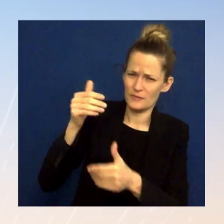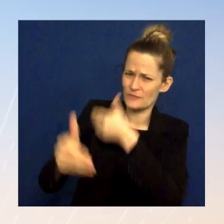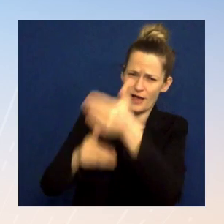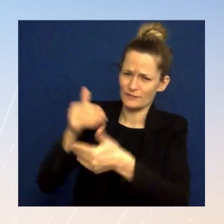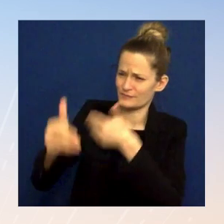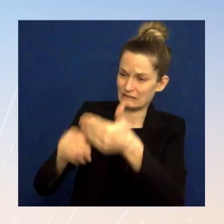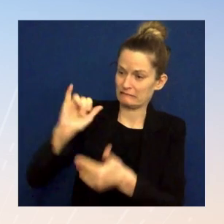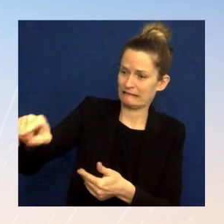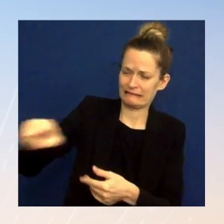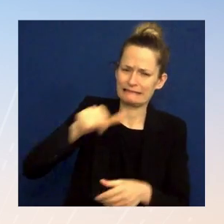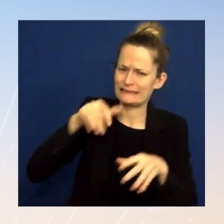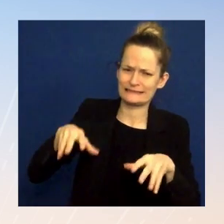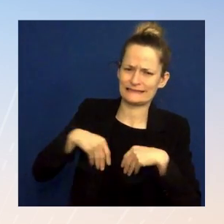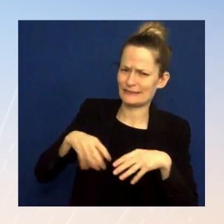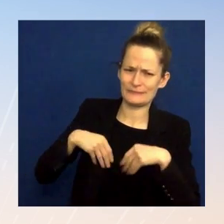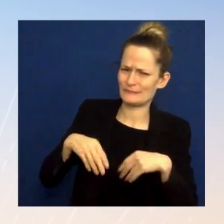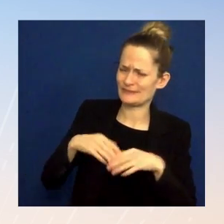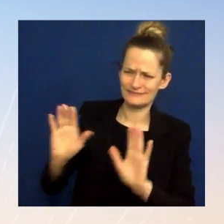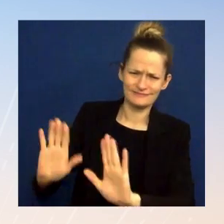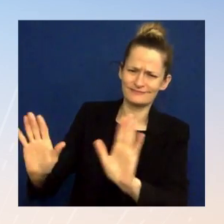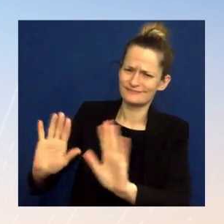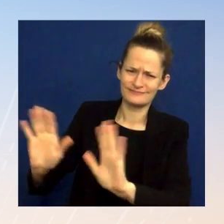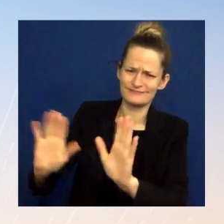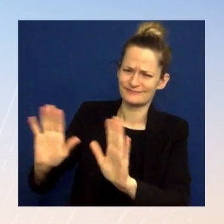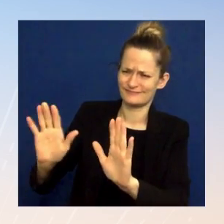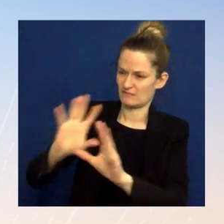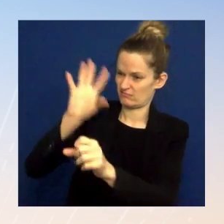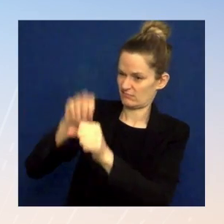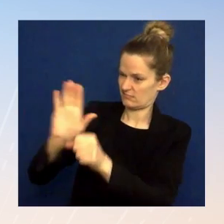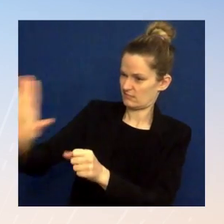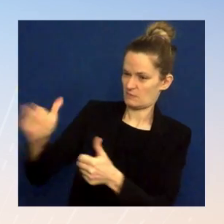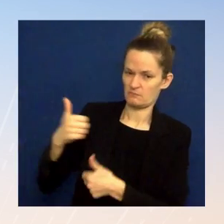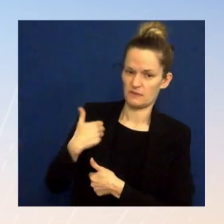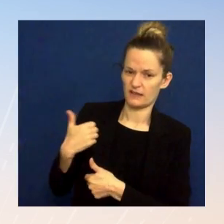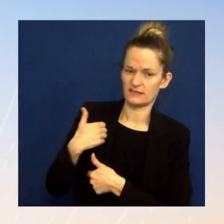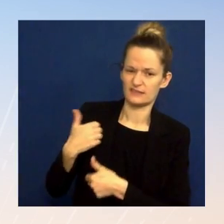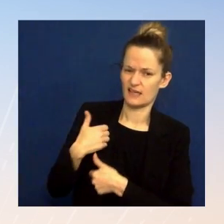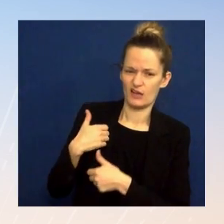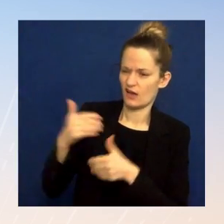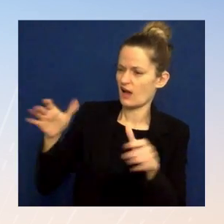of the military leadership in Sudan. From our perspective, these actions are utterly unacceptable.